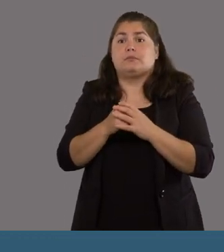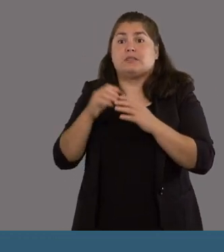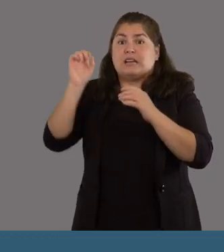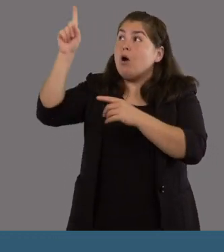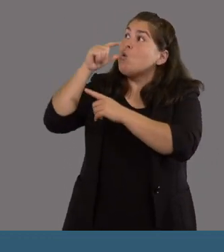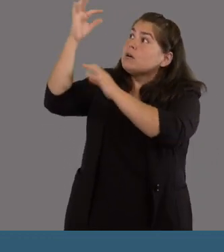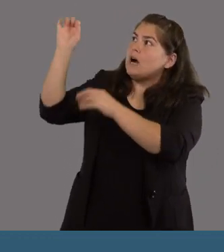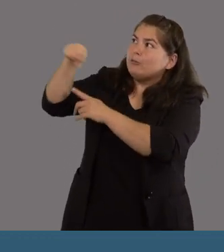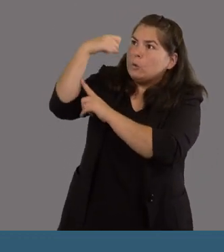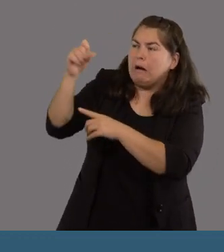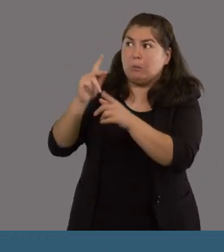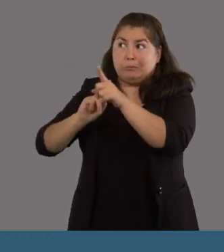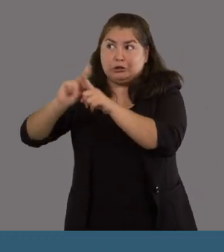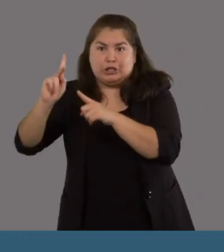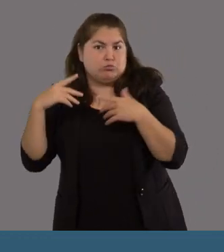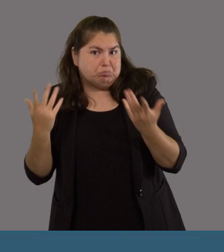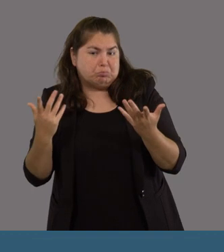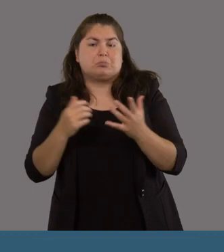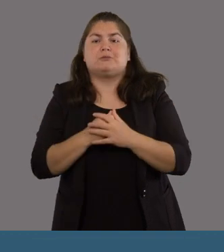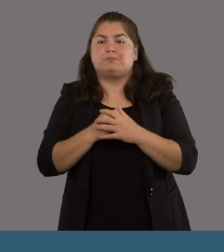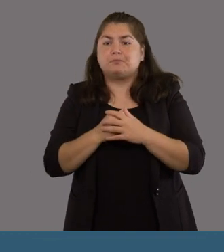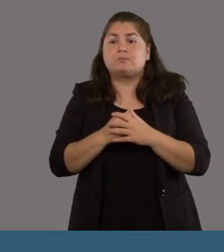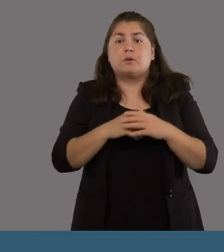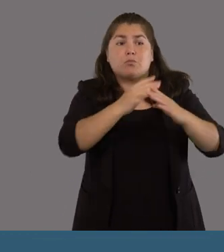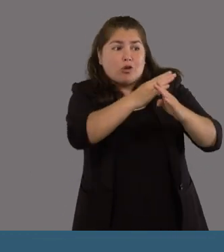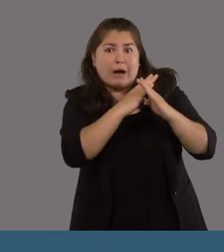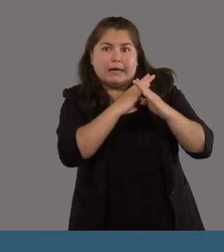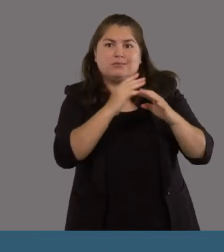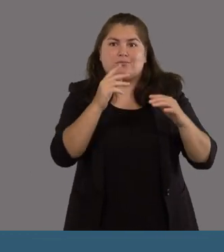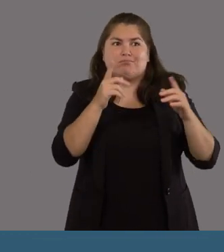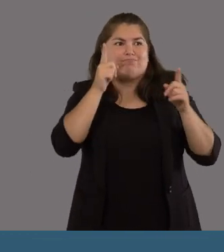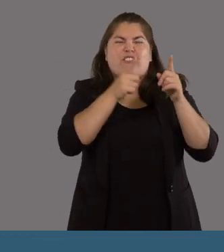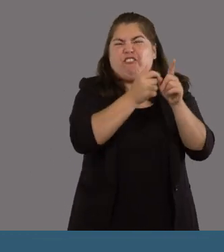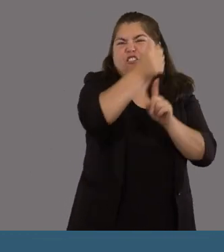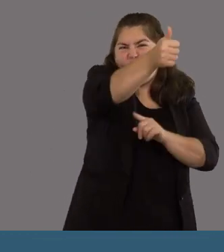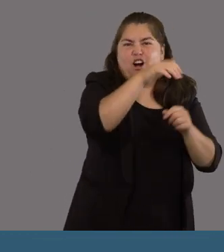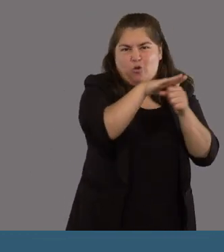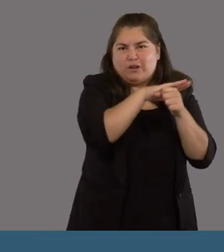• Gatekeeping and professionalism • Barriers for remote communities